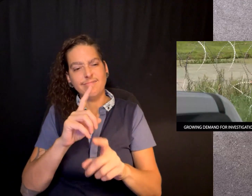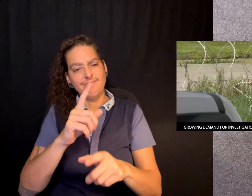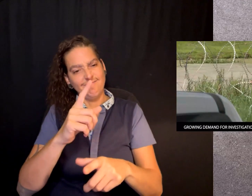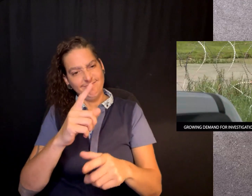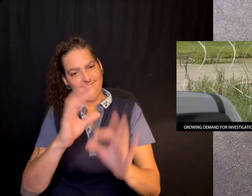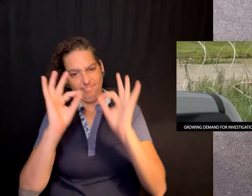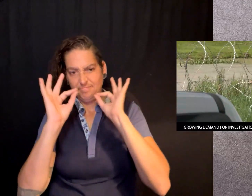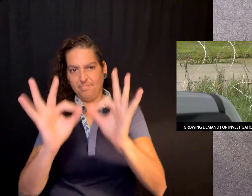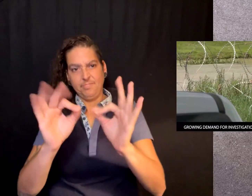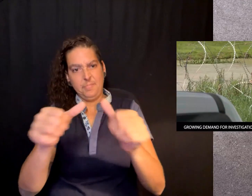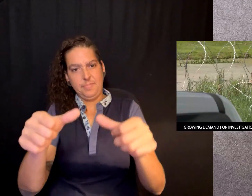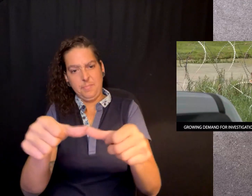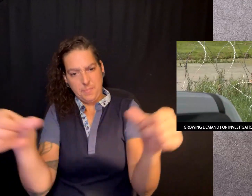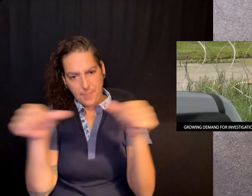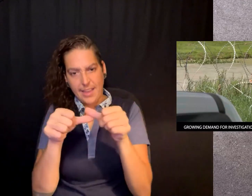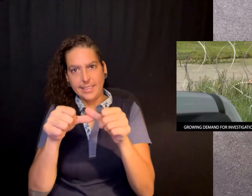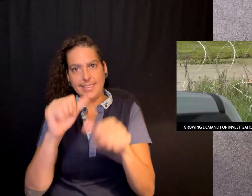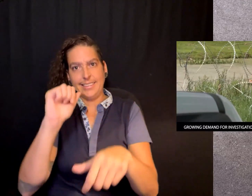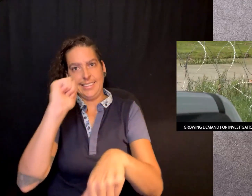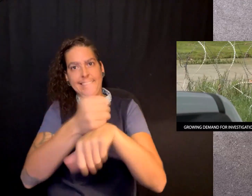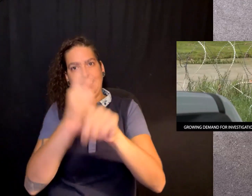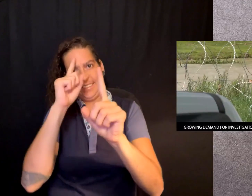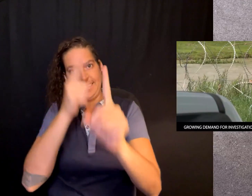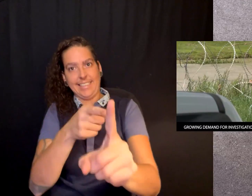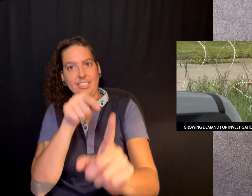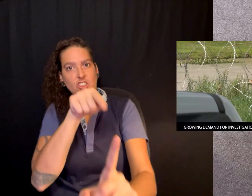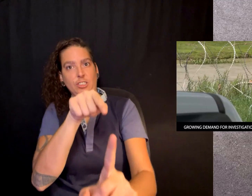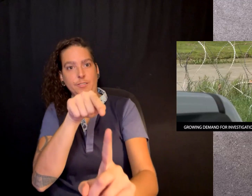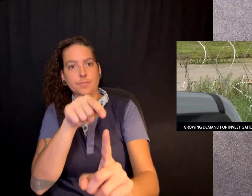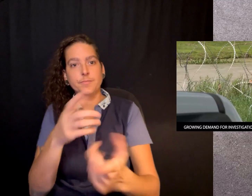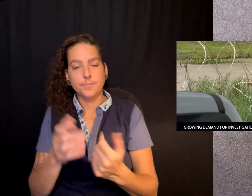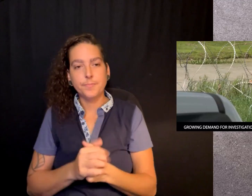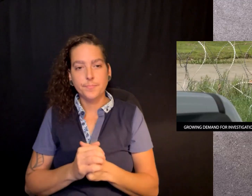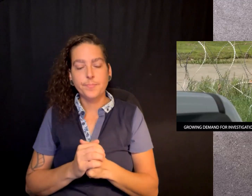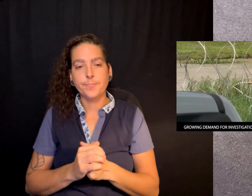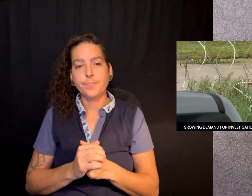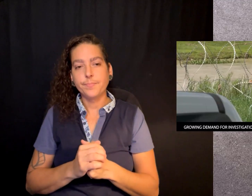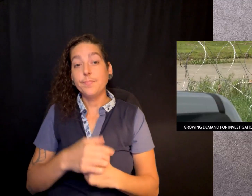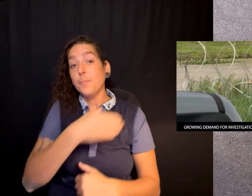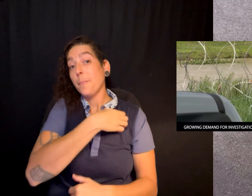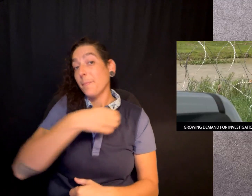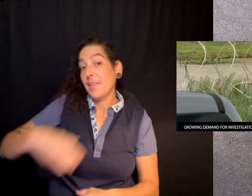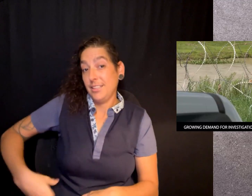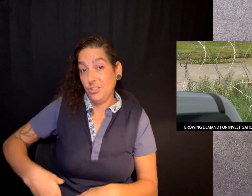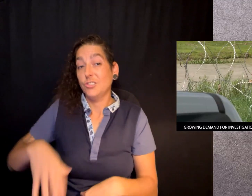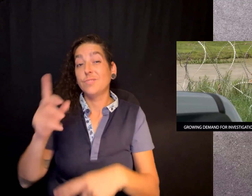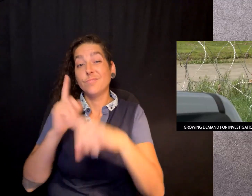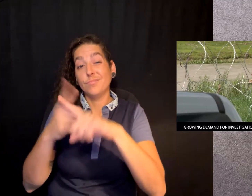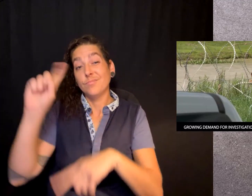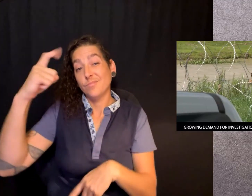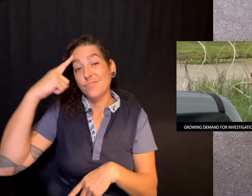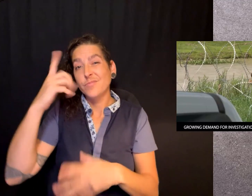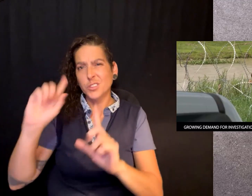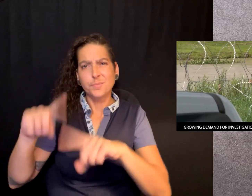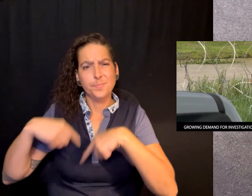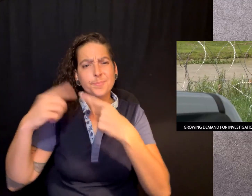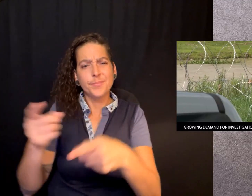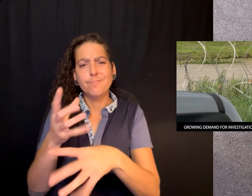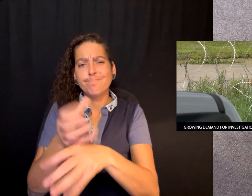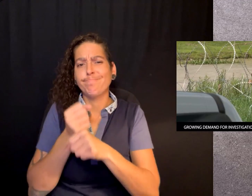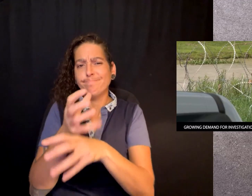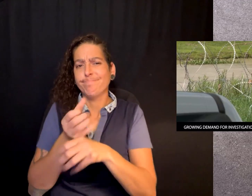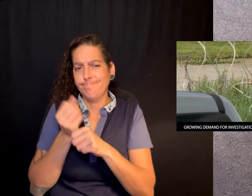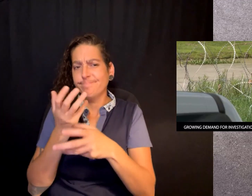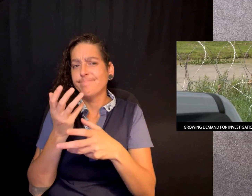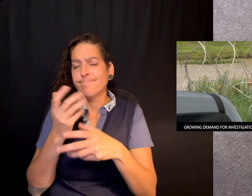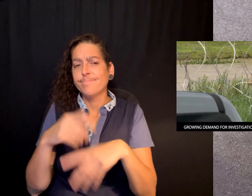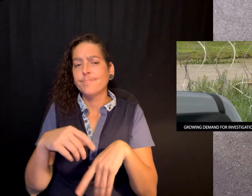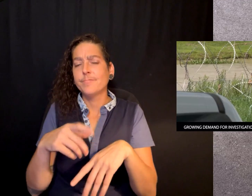destinations mayors and governors who have been receiving migrants have asked the Department